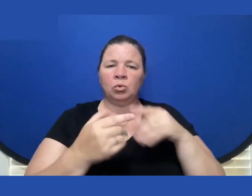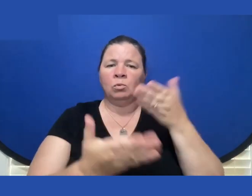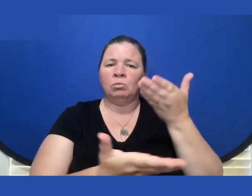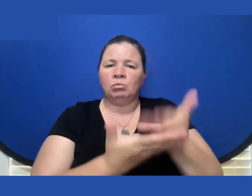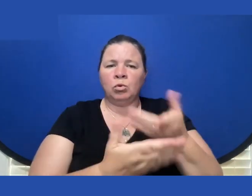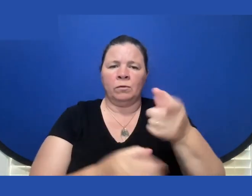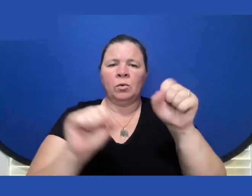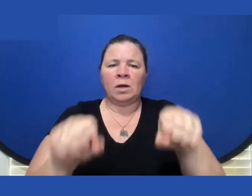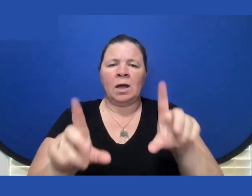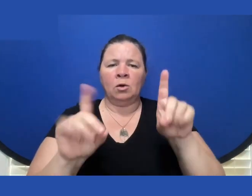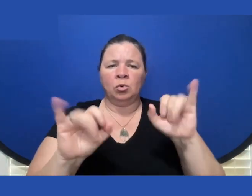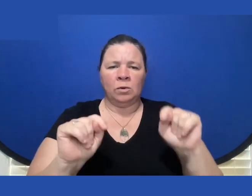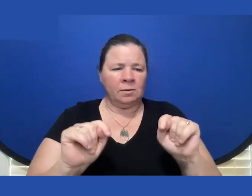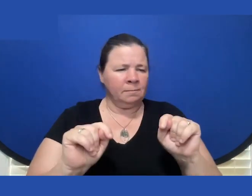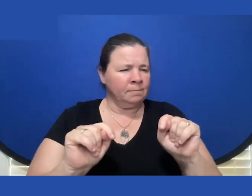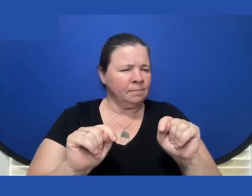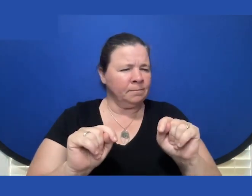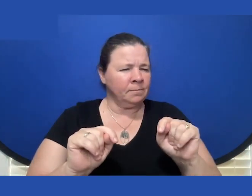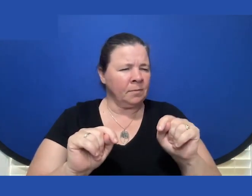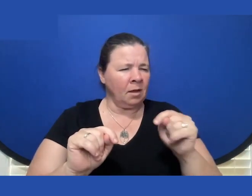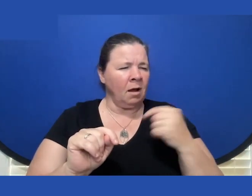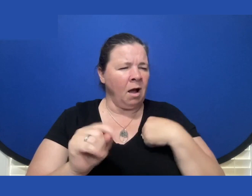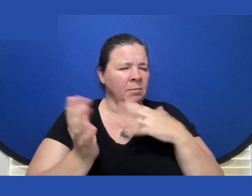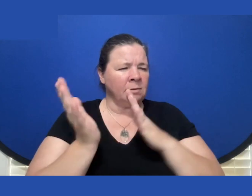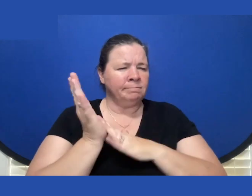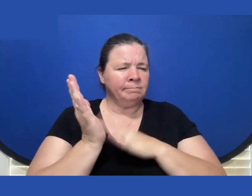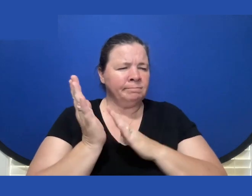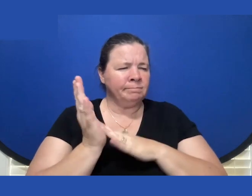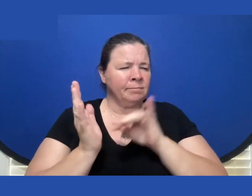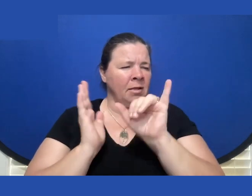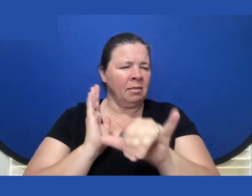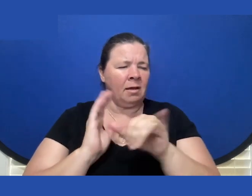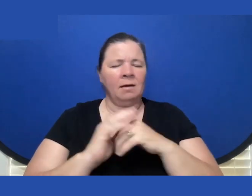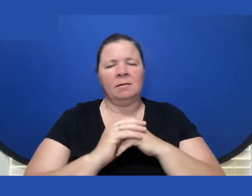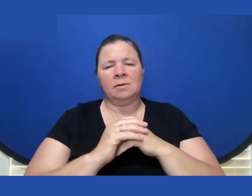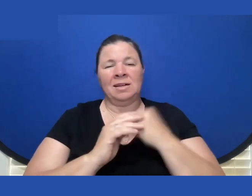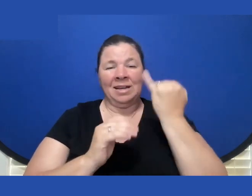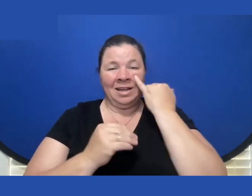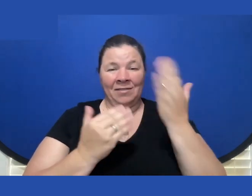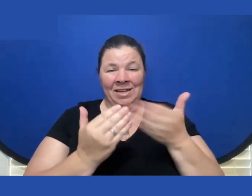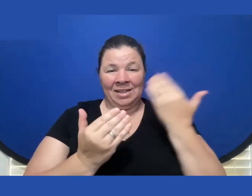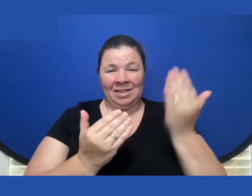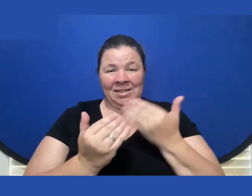Yeah. You know, and I commend that because, you know, if it was easy, everyone would do it.